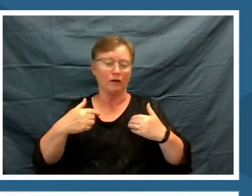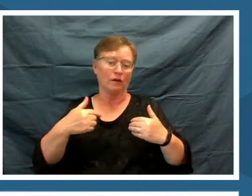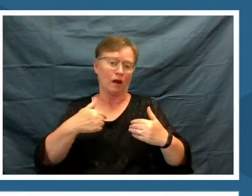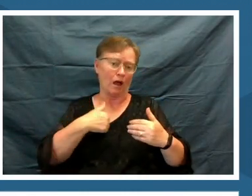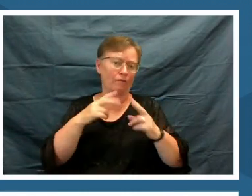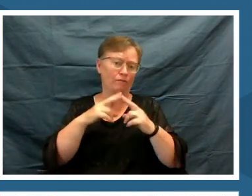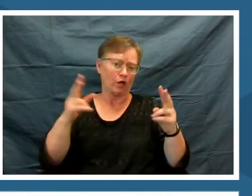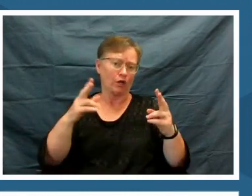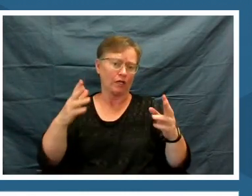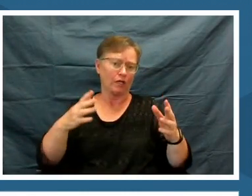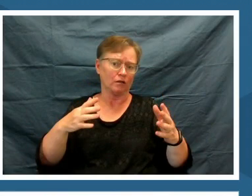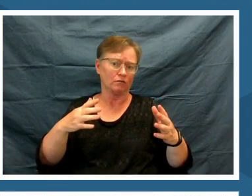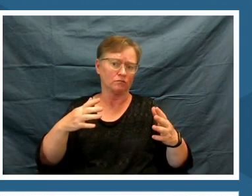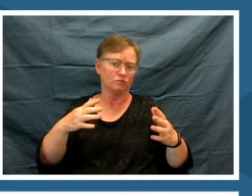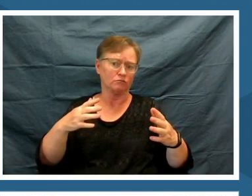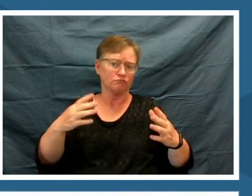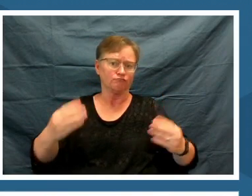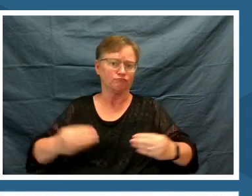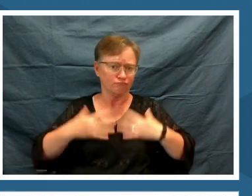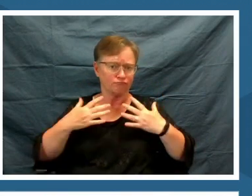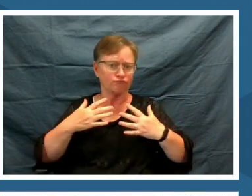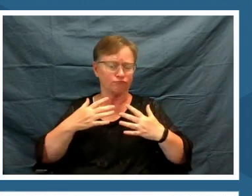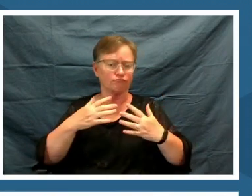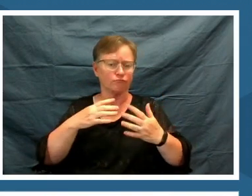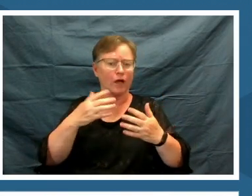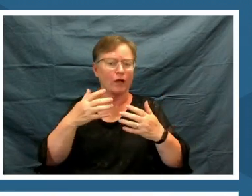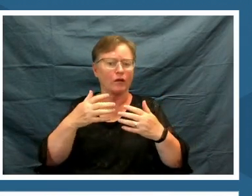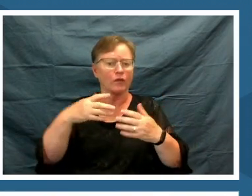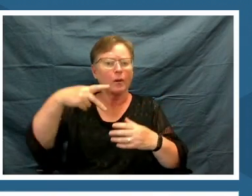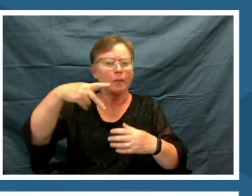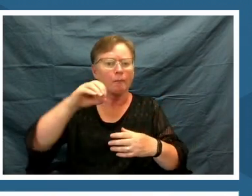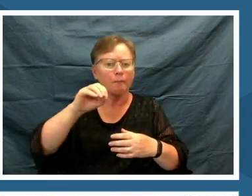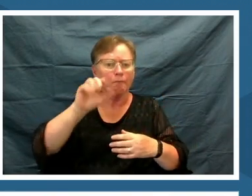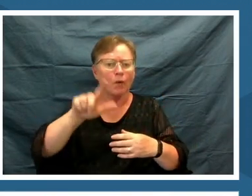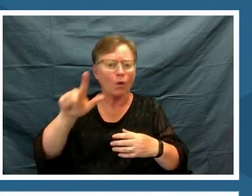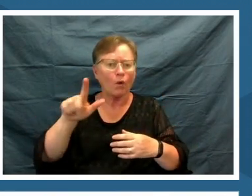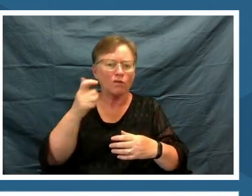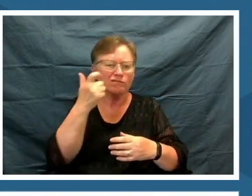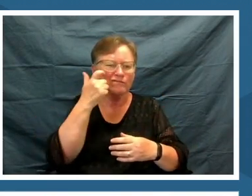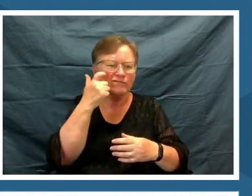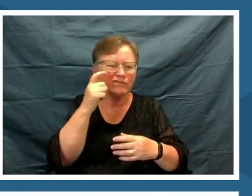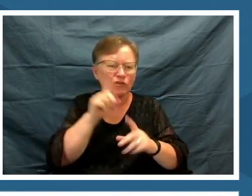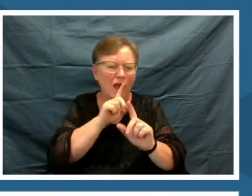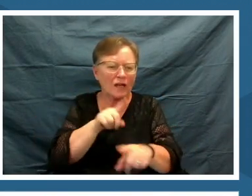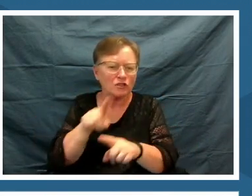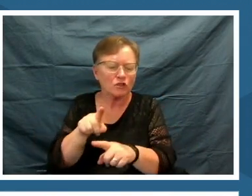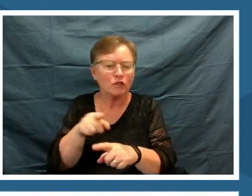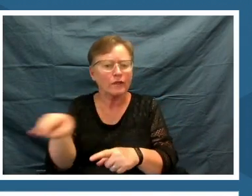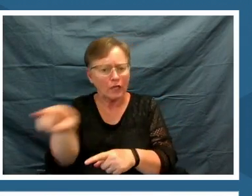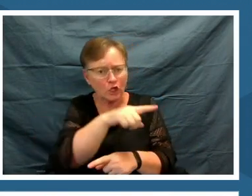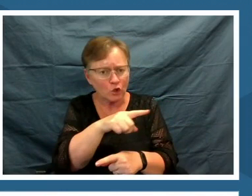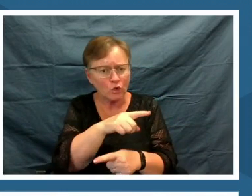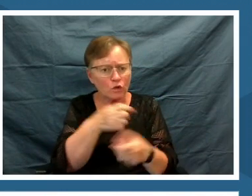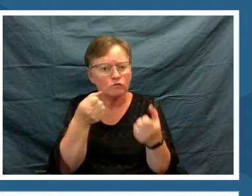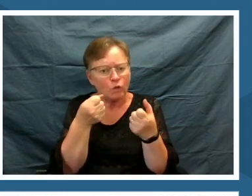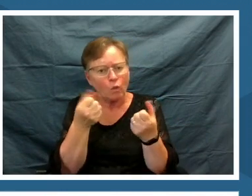just uh went through and that you told us that this is what you aspire to do in the future so that's really awesome we